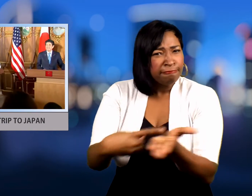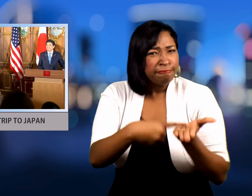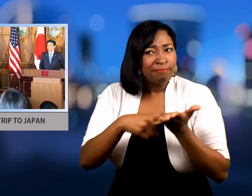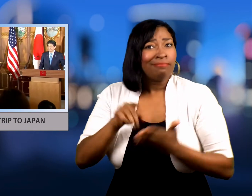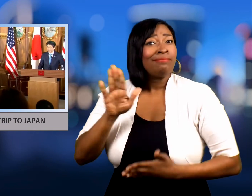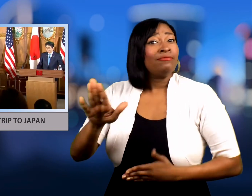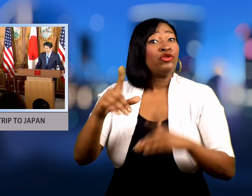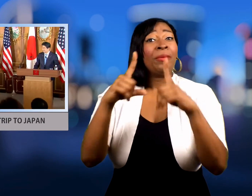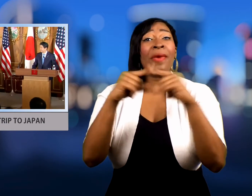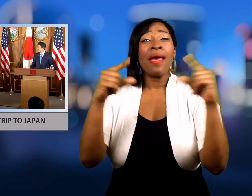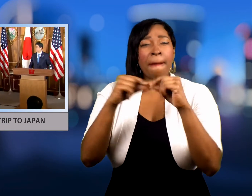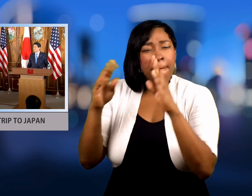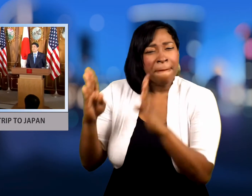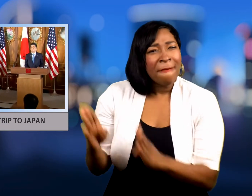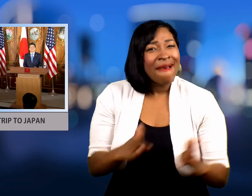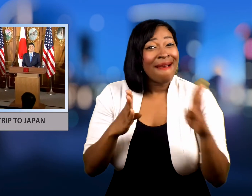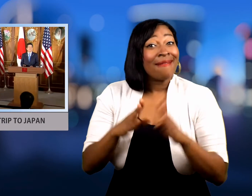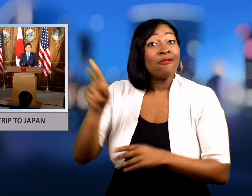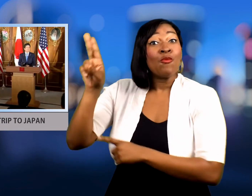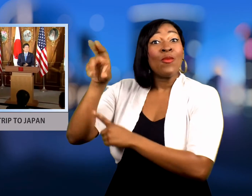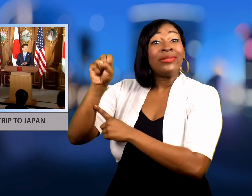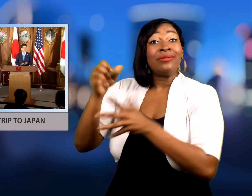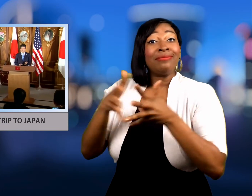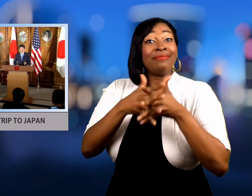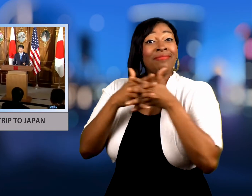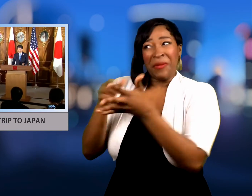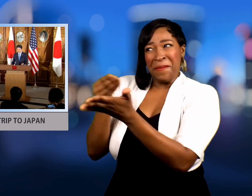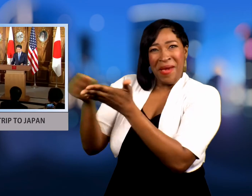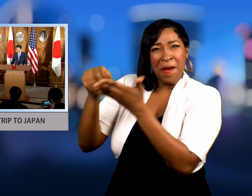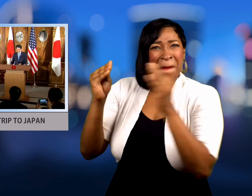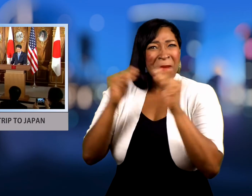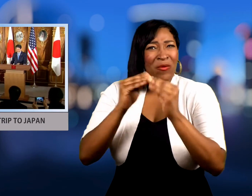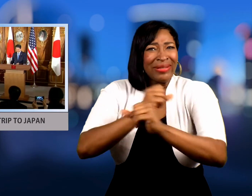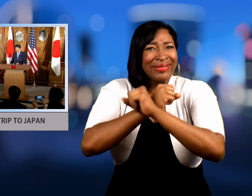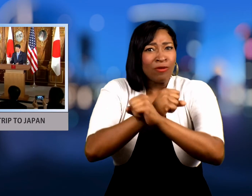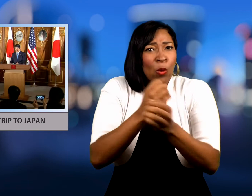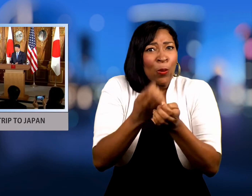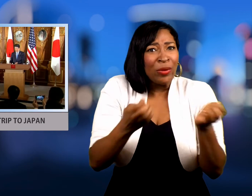Japan's plan to purchase additional defense equipment from